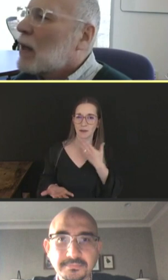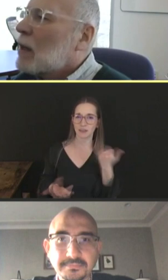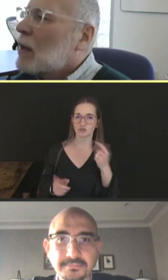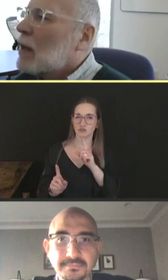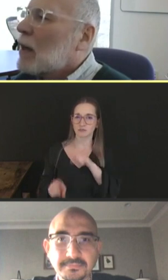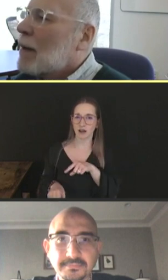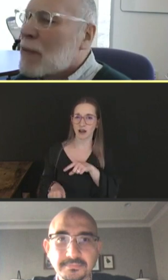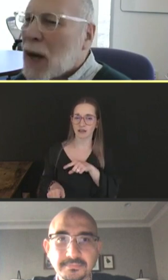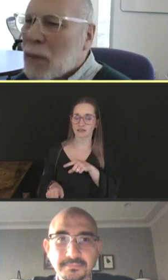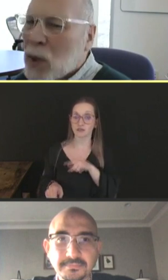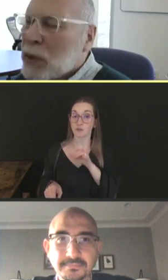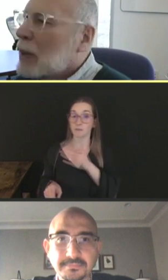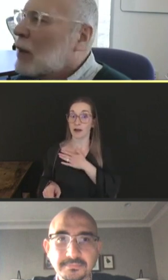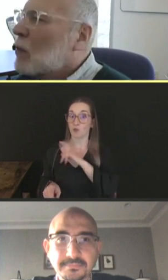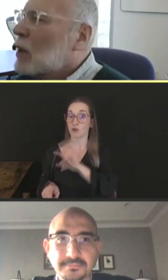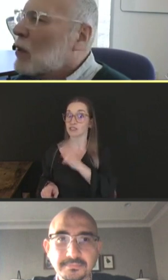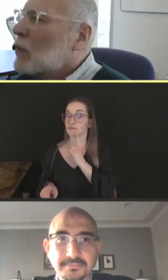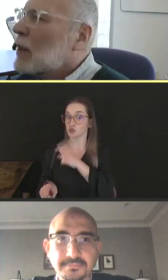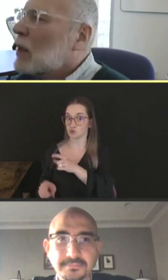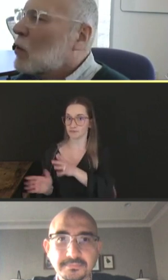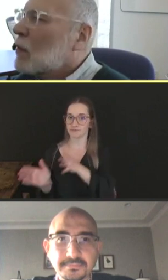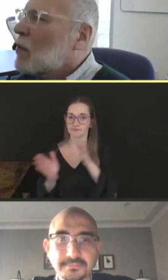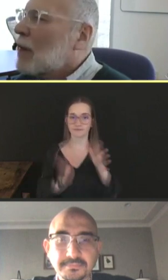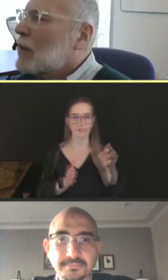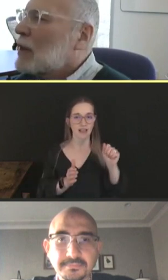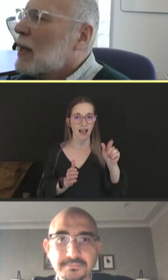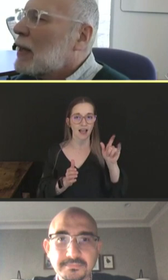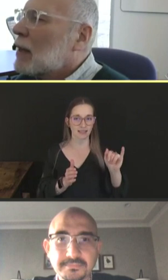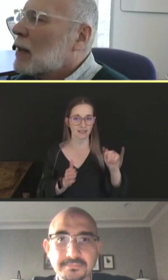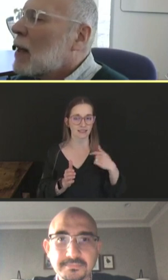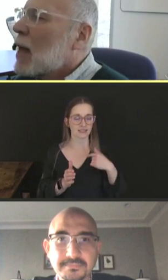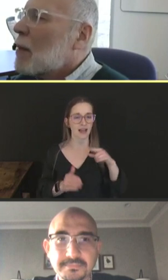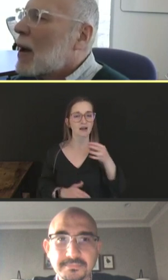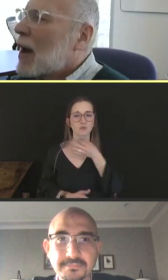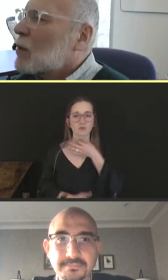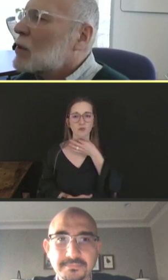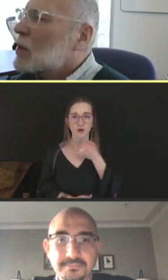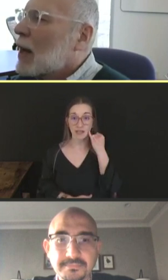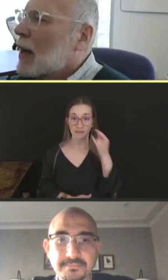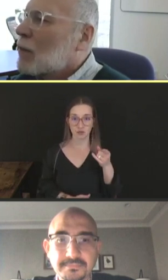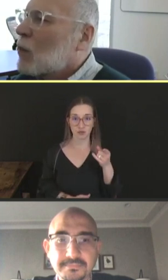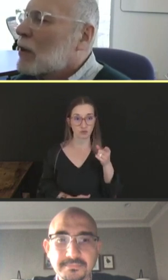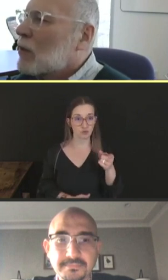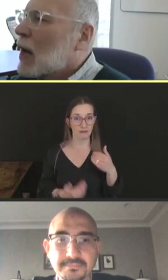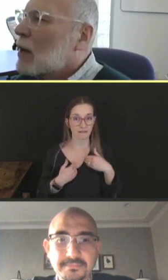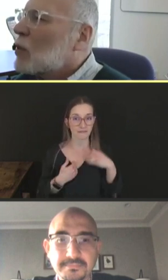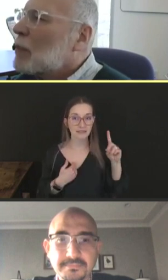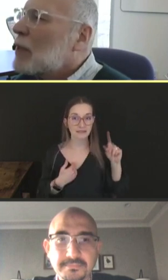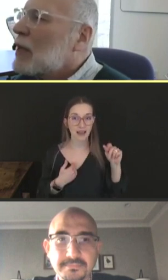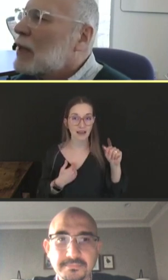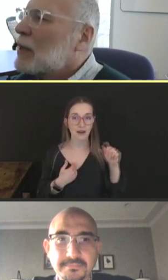Ali, I'm wondering what you're thinking, or if you have any data about whether or not repeated